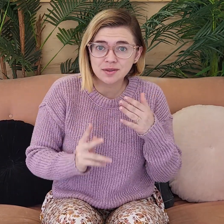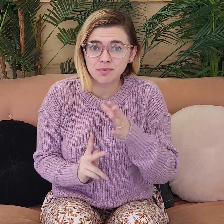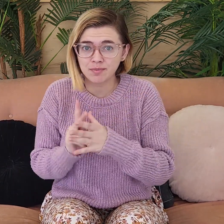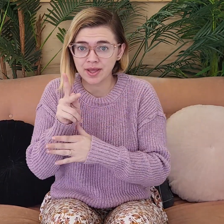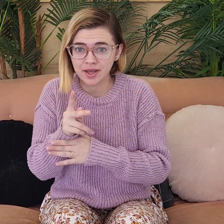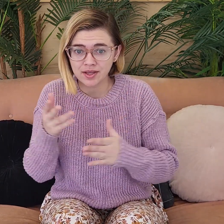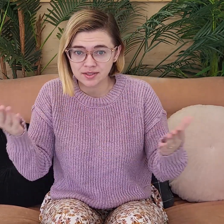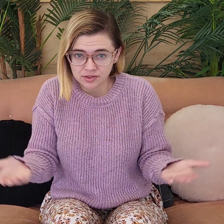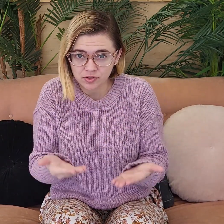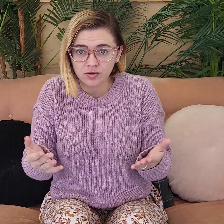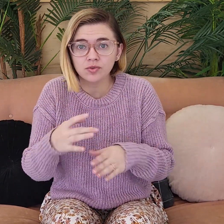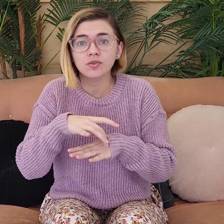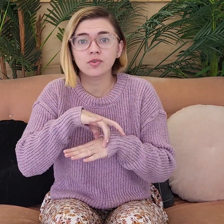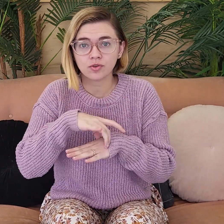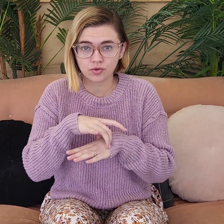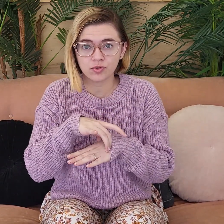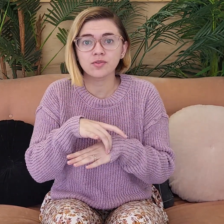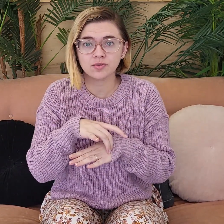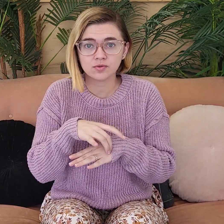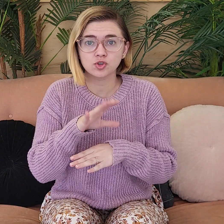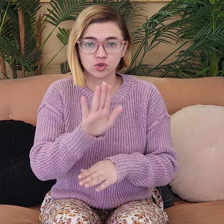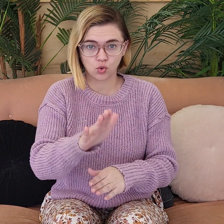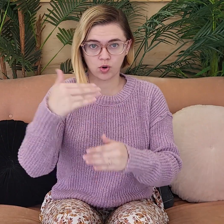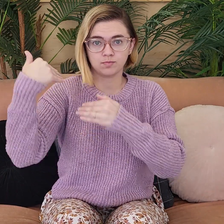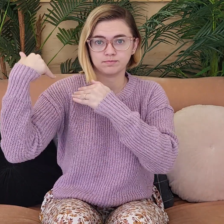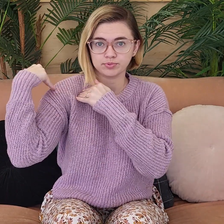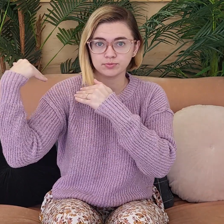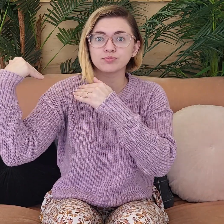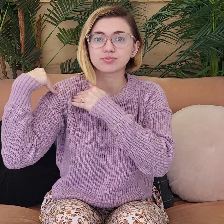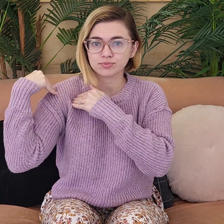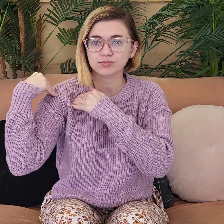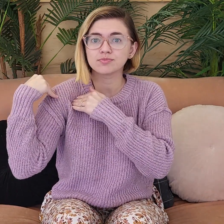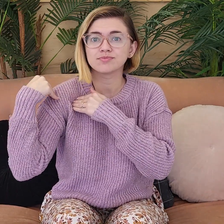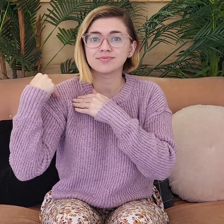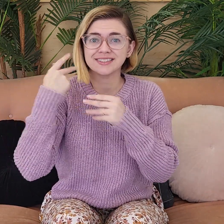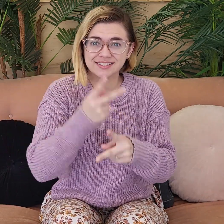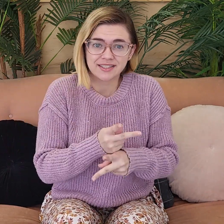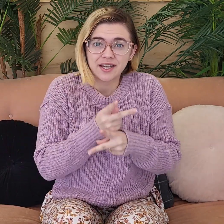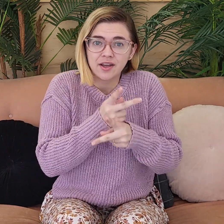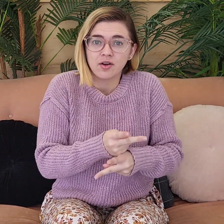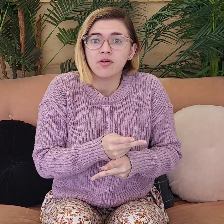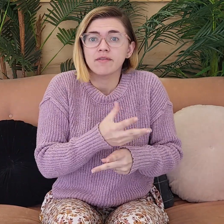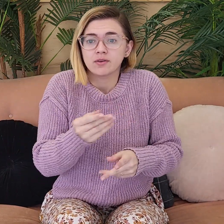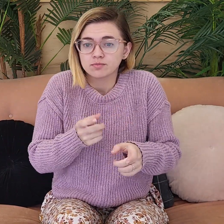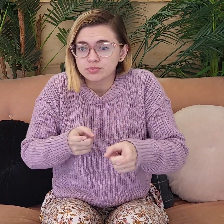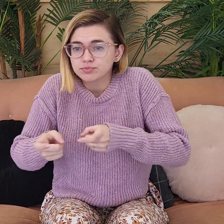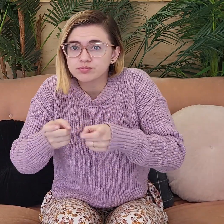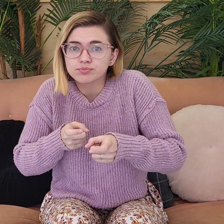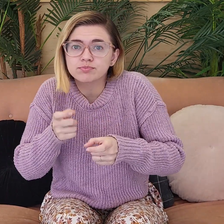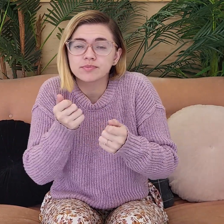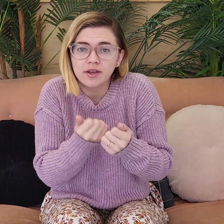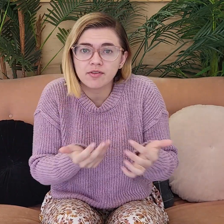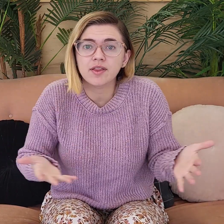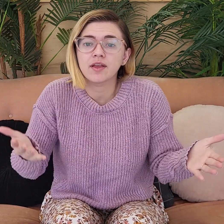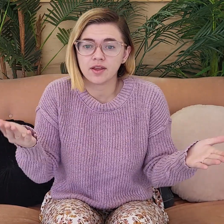animals and the plants that are here on earth. It was their responsibility to take care of and to